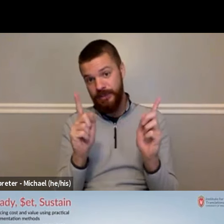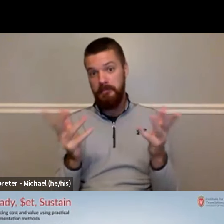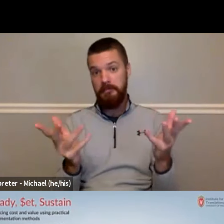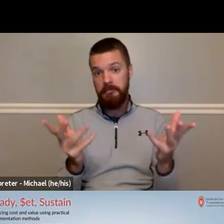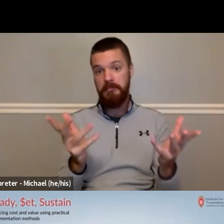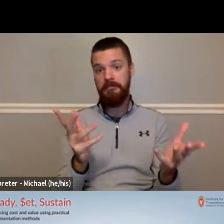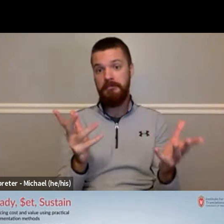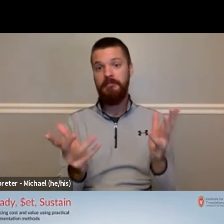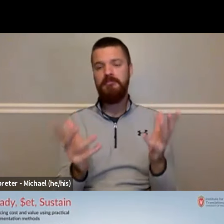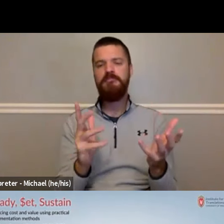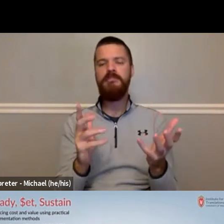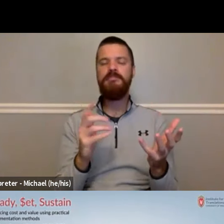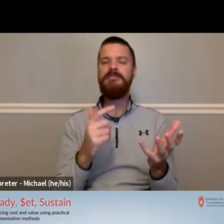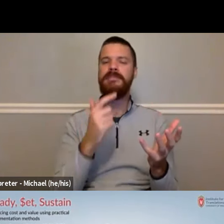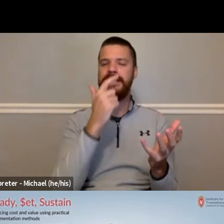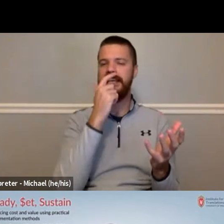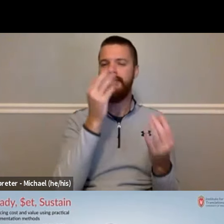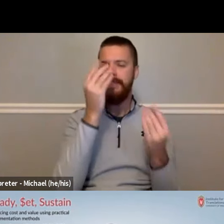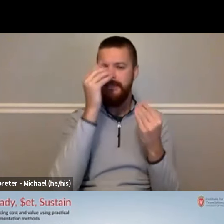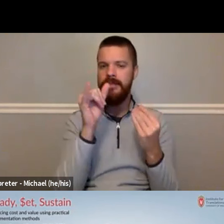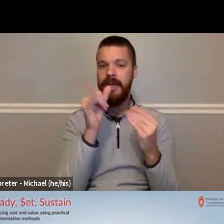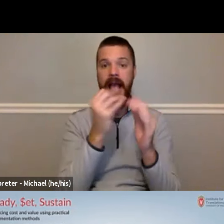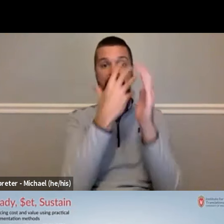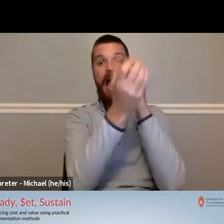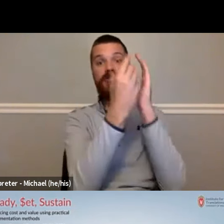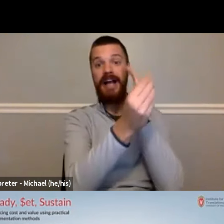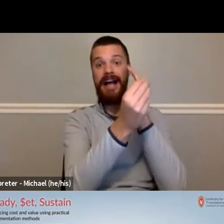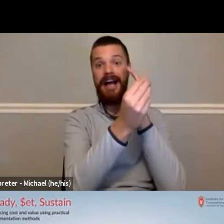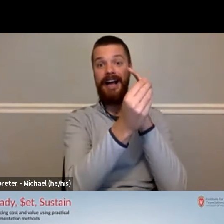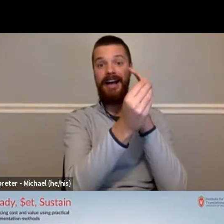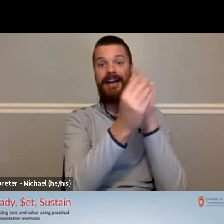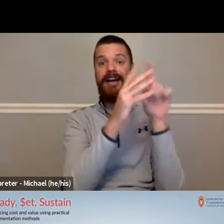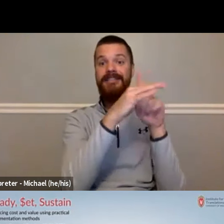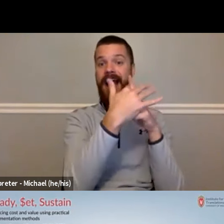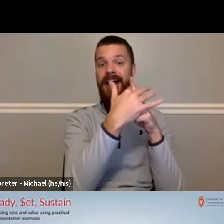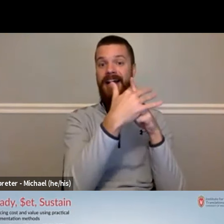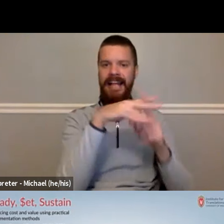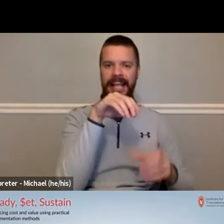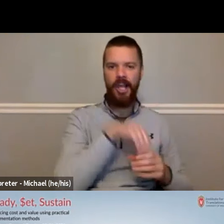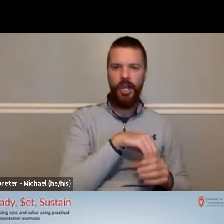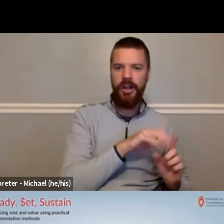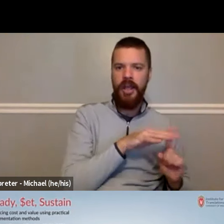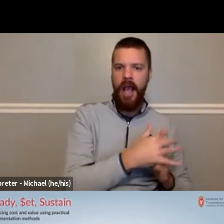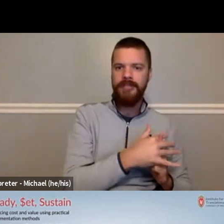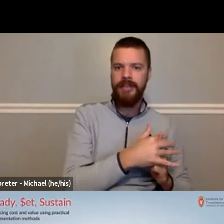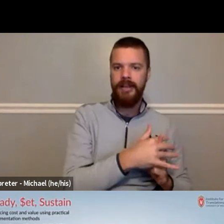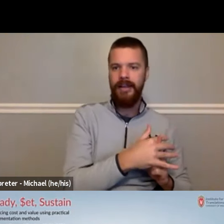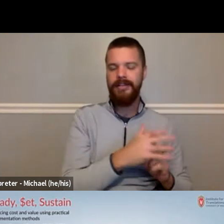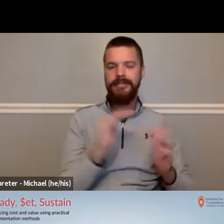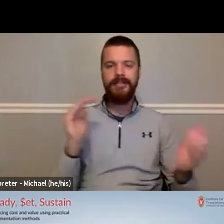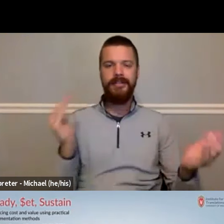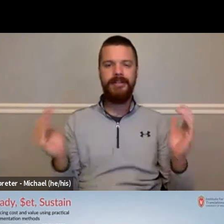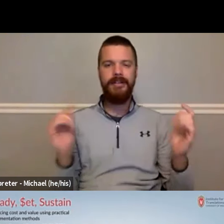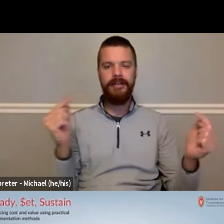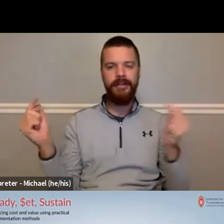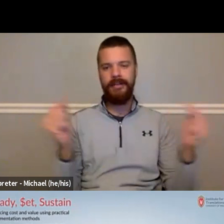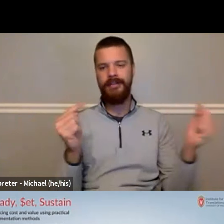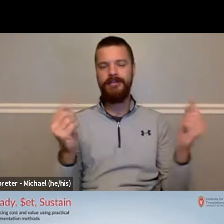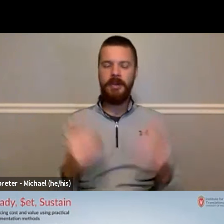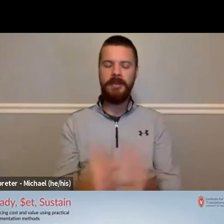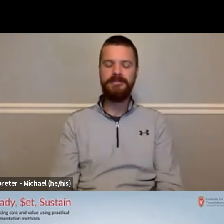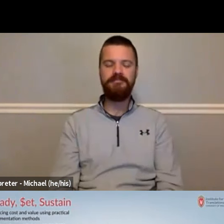Greg Aarons (he/his): it's really interesting to think about that outer inner context dynamic in the process so yeah really i'm.